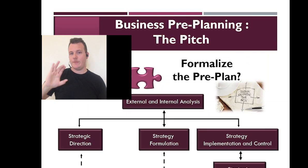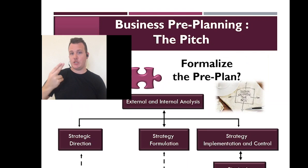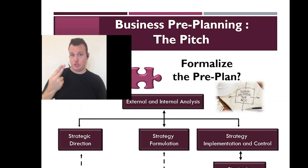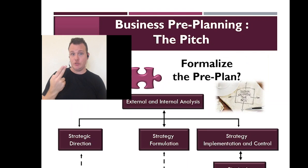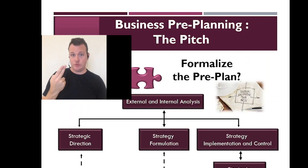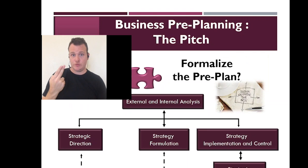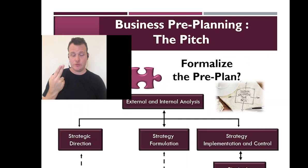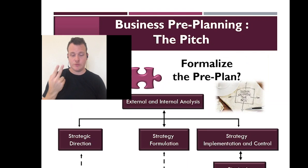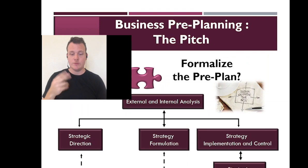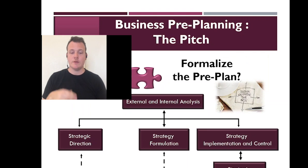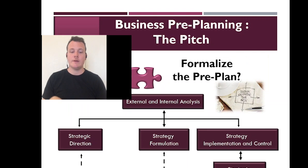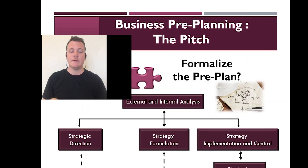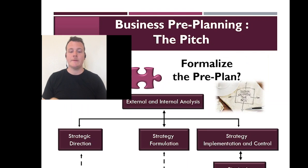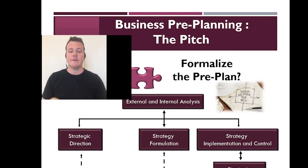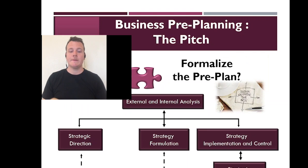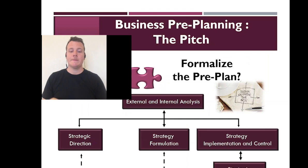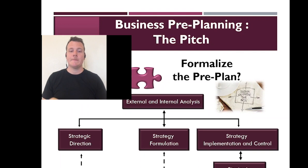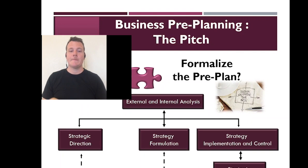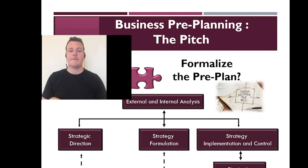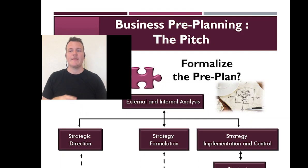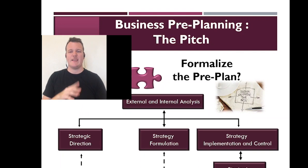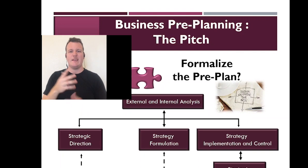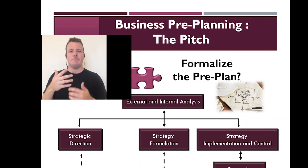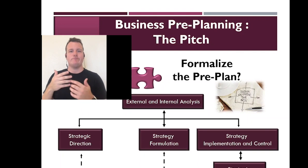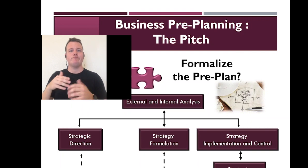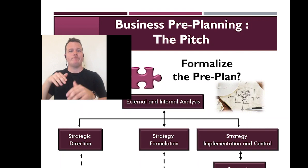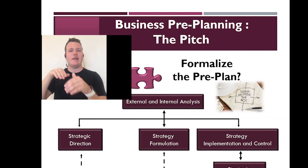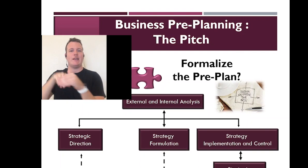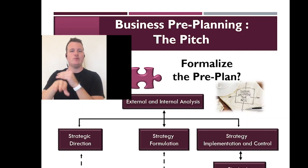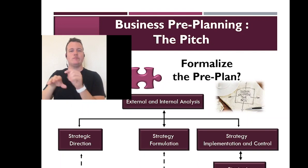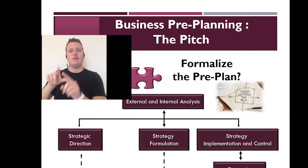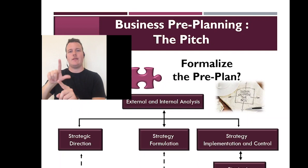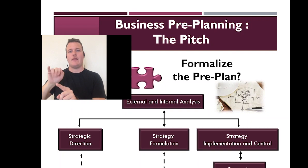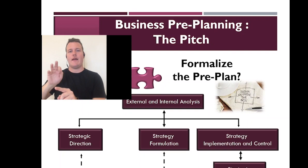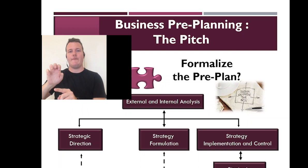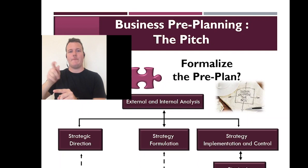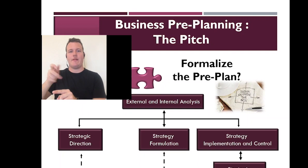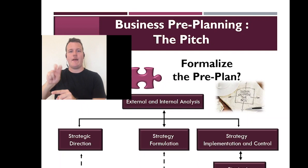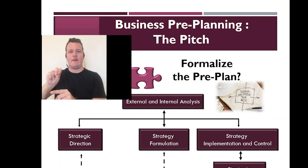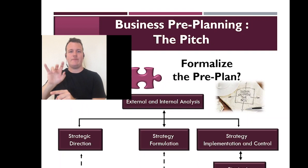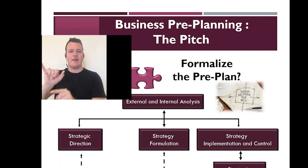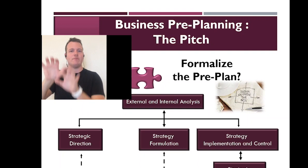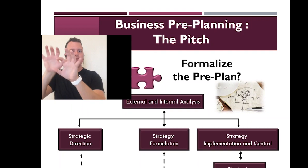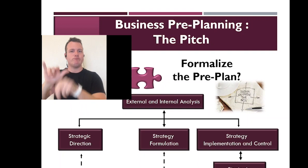pitch that you would enter into a Live Plan, and Live Plan... the cool thing about